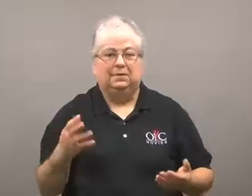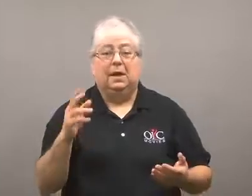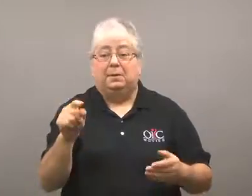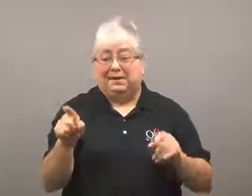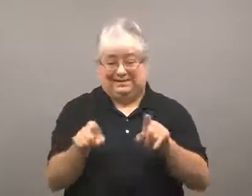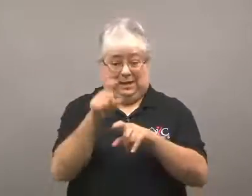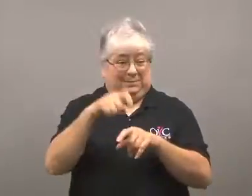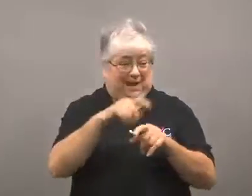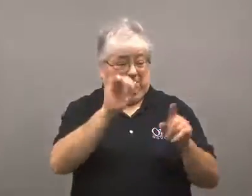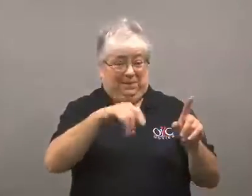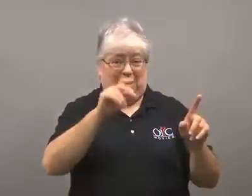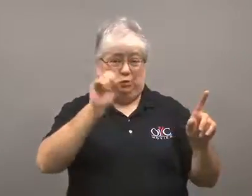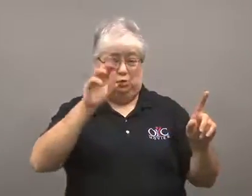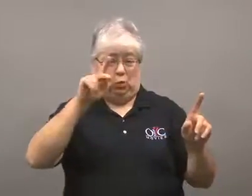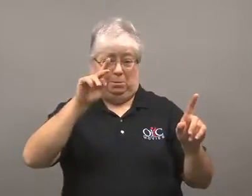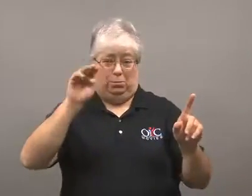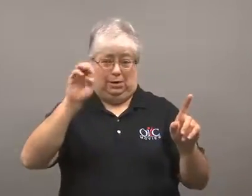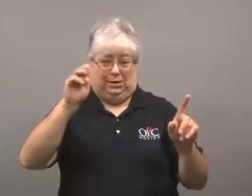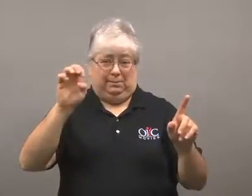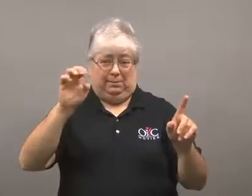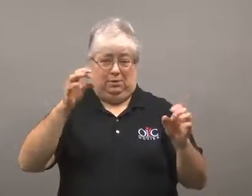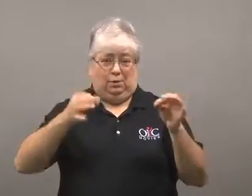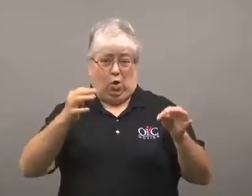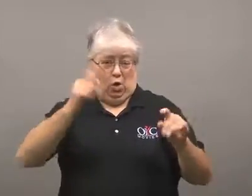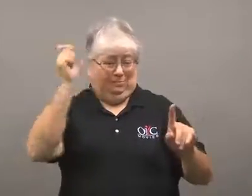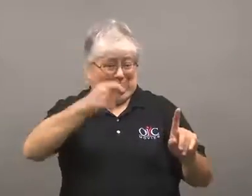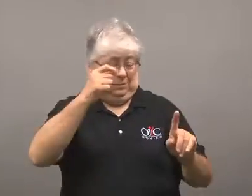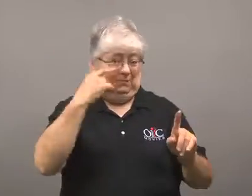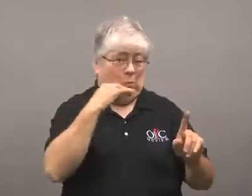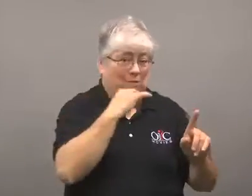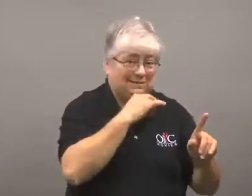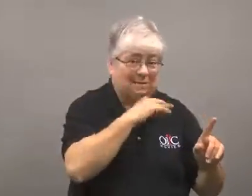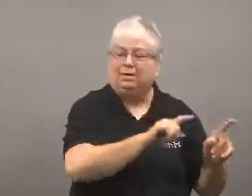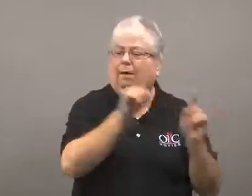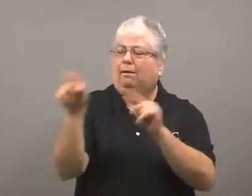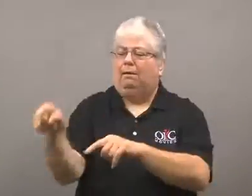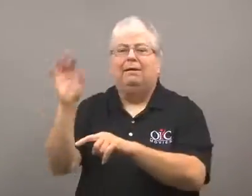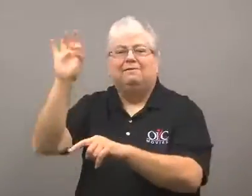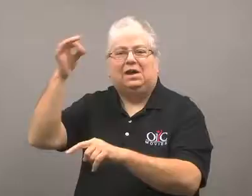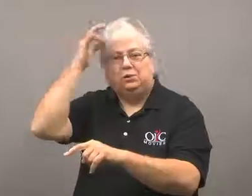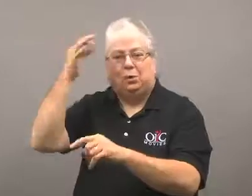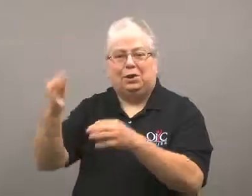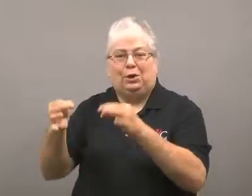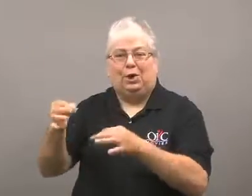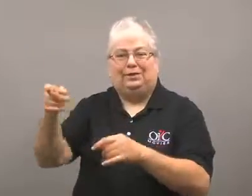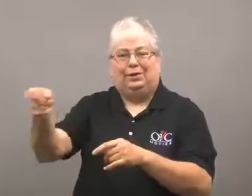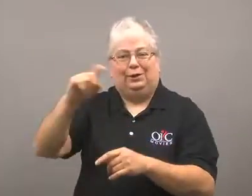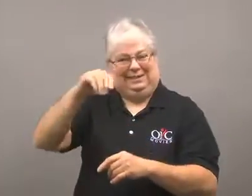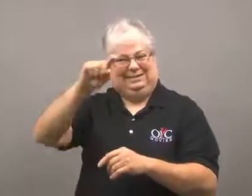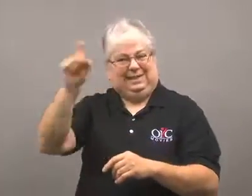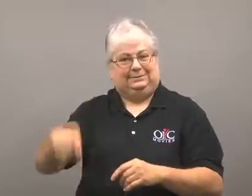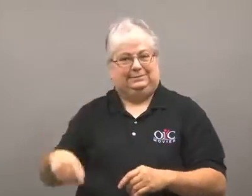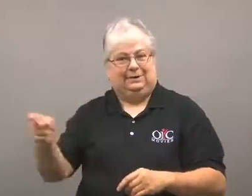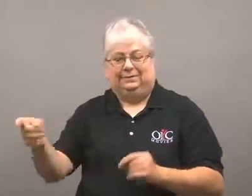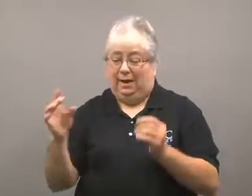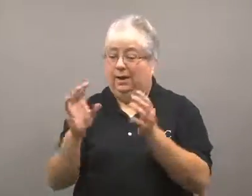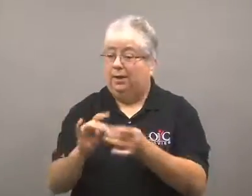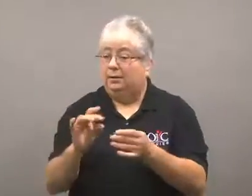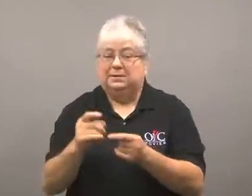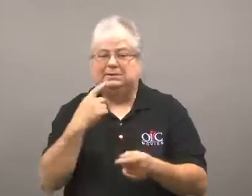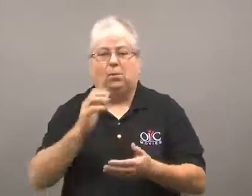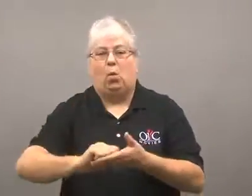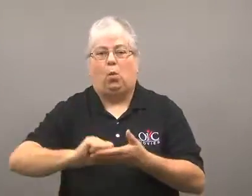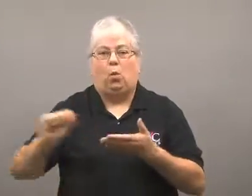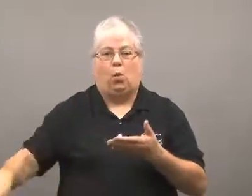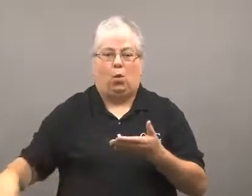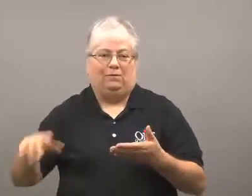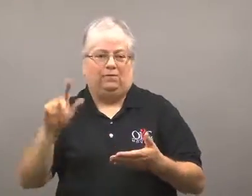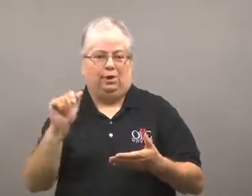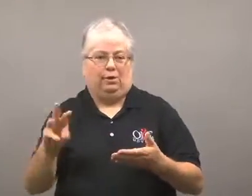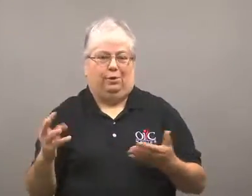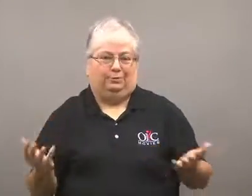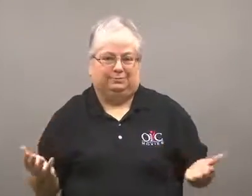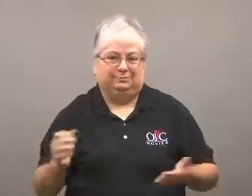Around the time of the Supreme Court decision in the Wisconsin case,